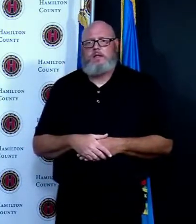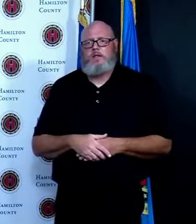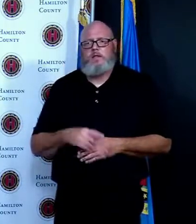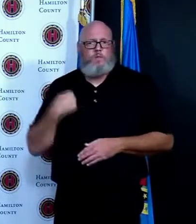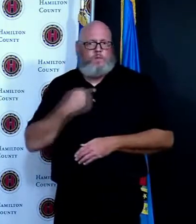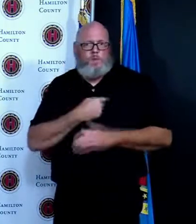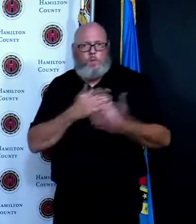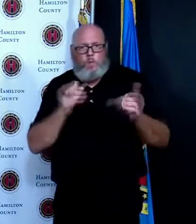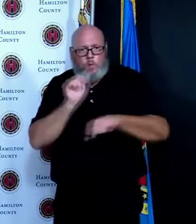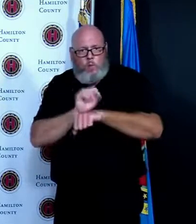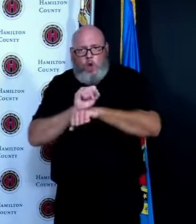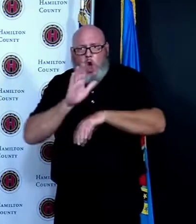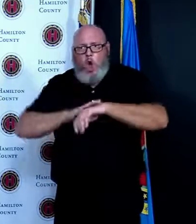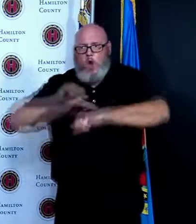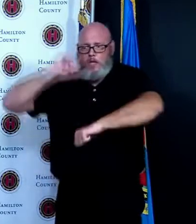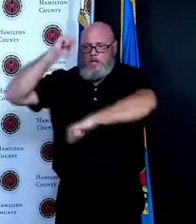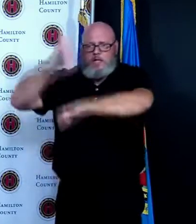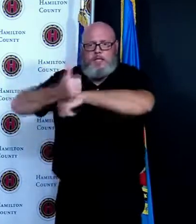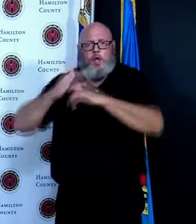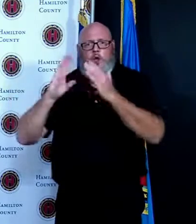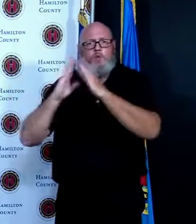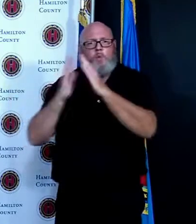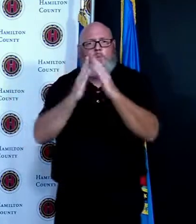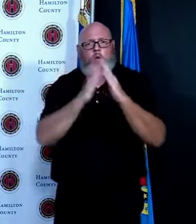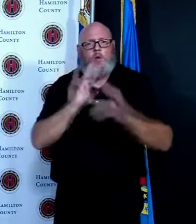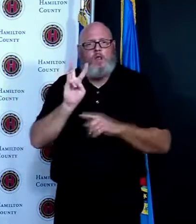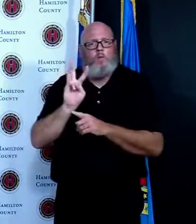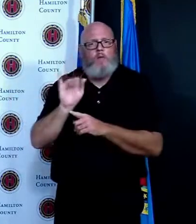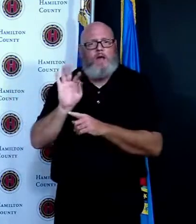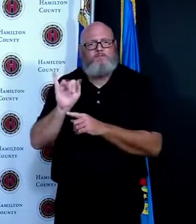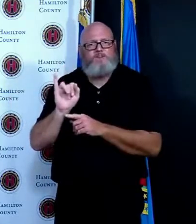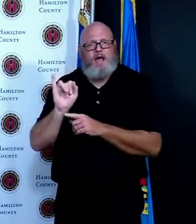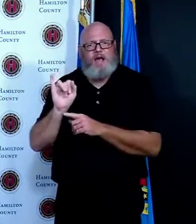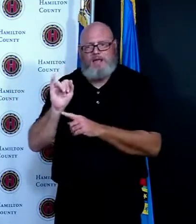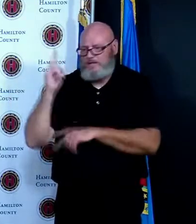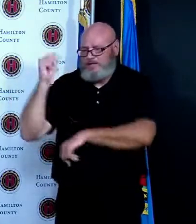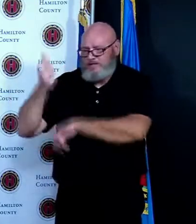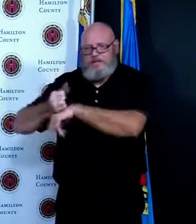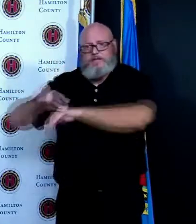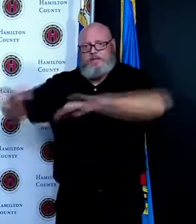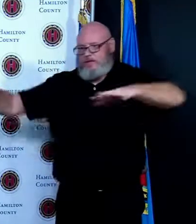students who are continuing to do remote learning or again folks that need help accessing social